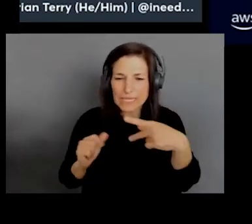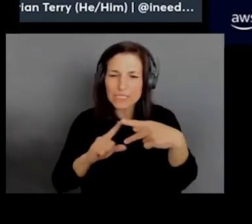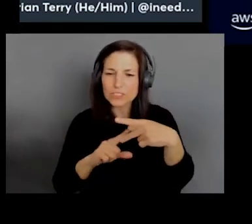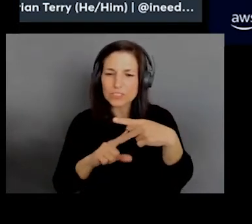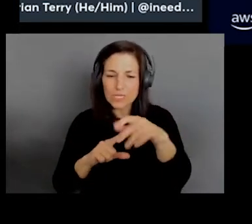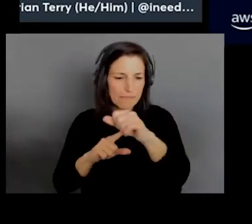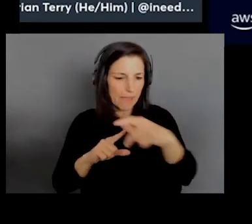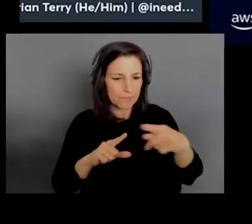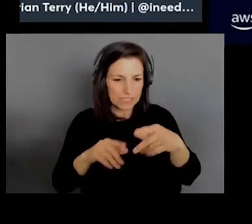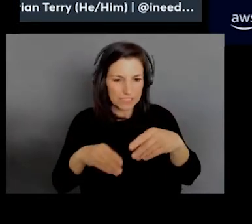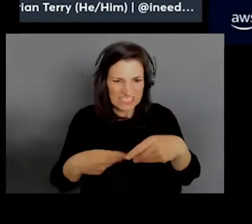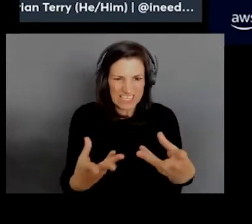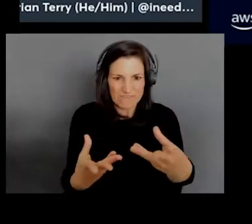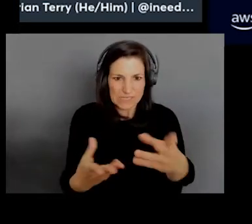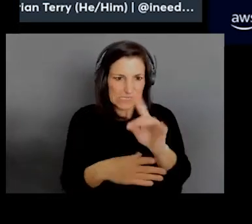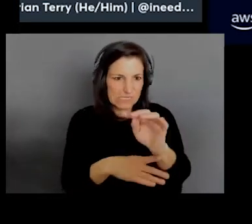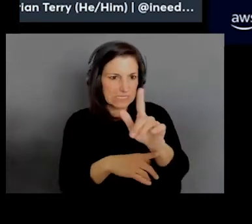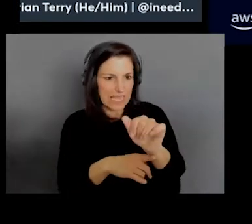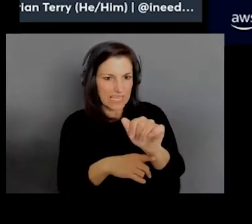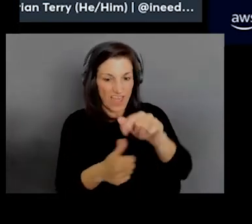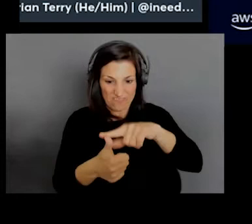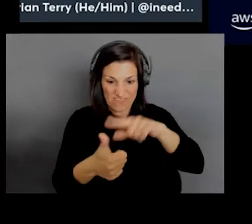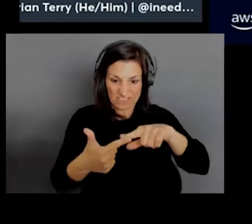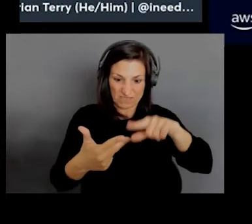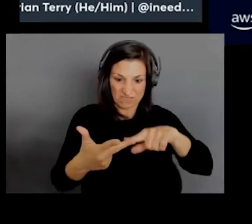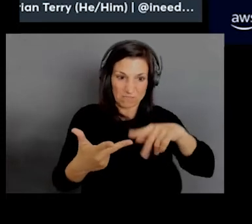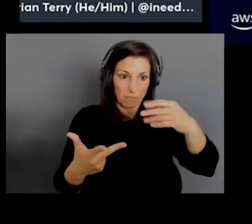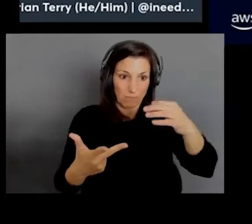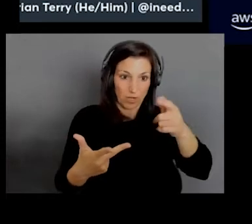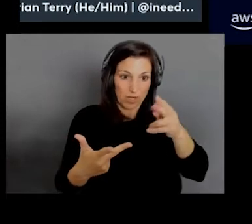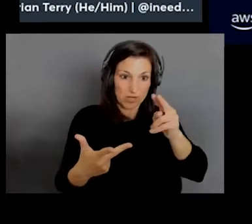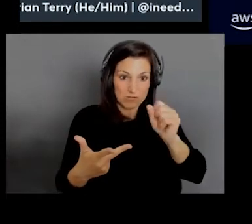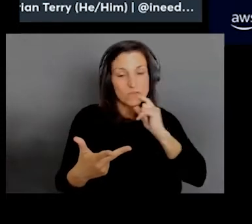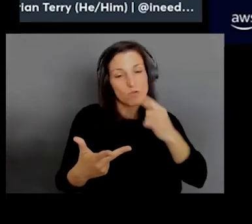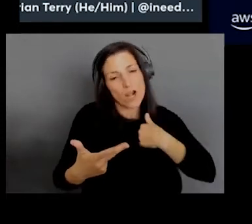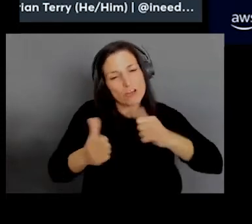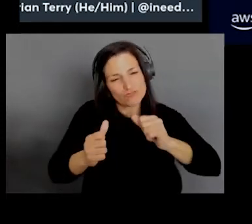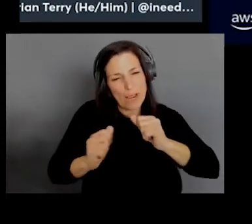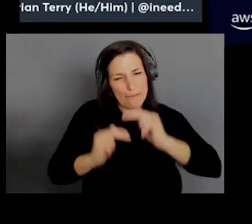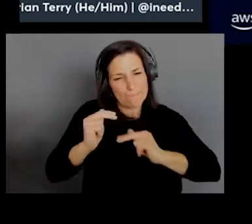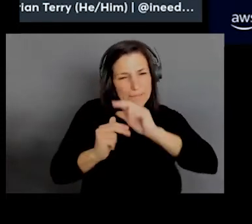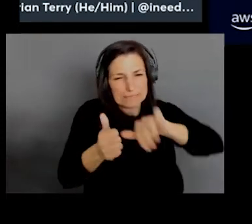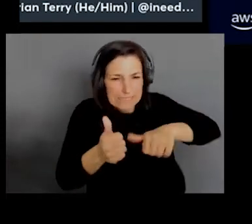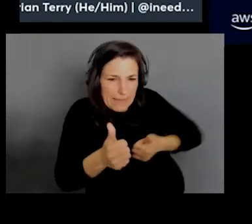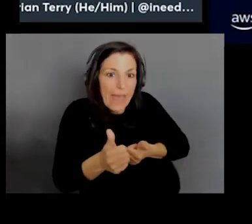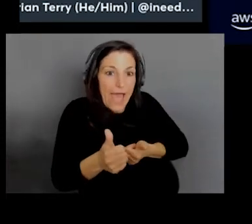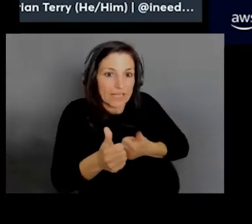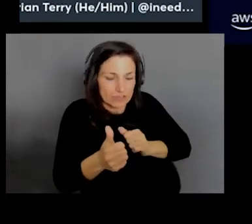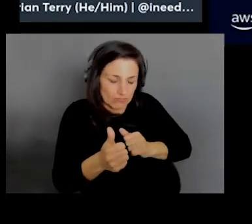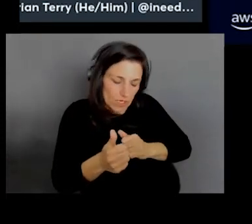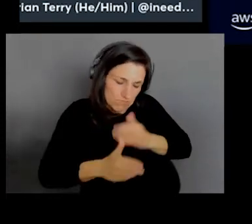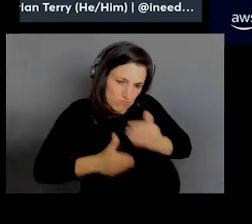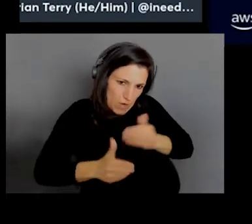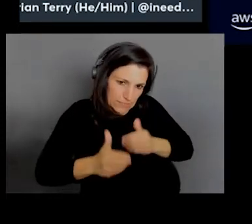basically these three patterns are what I would try to build from my back end to process that data or handle that data. Yeah.